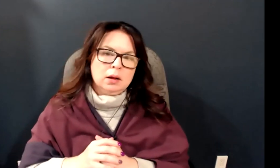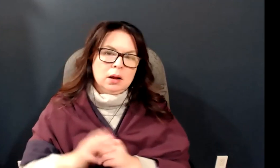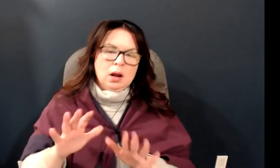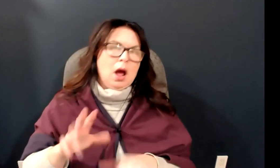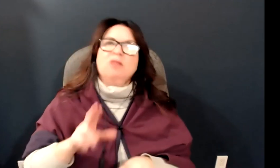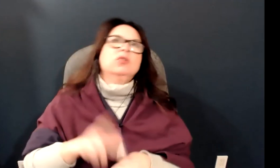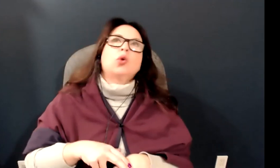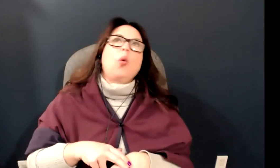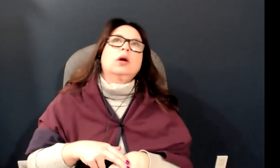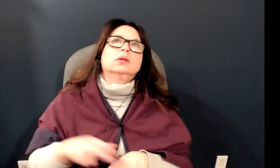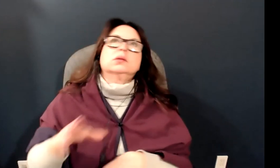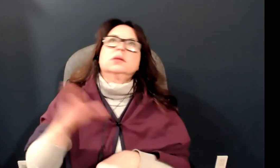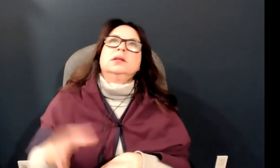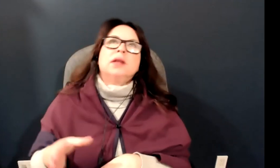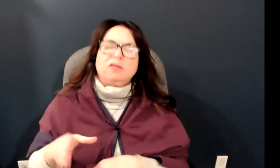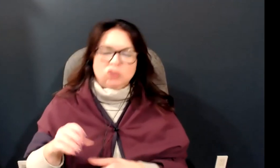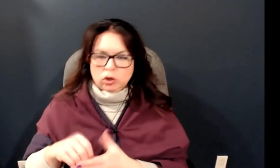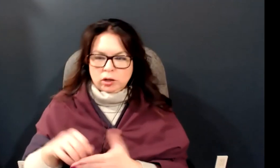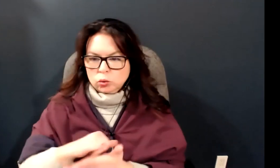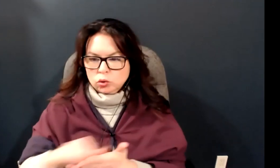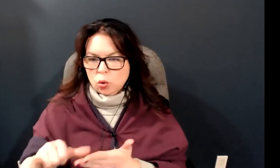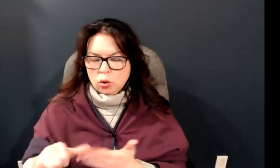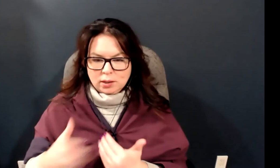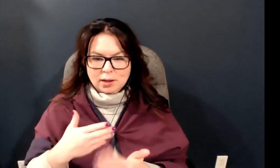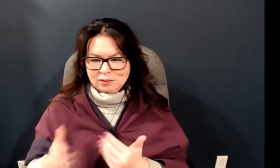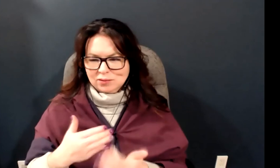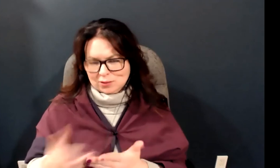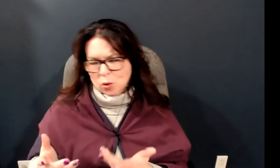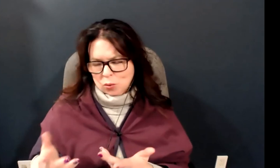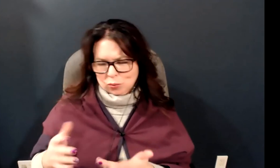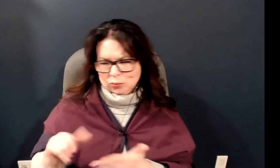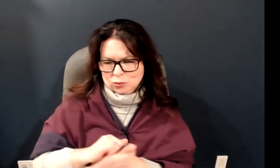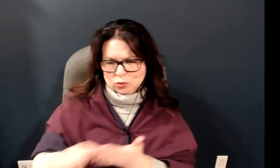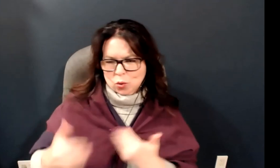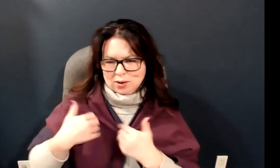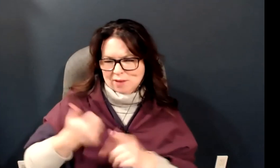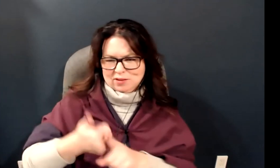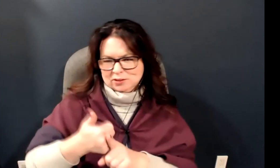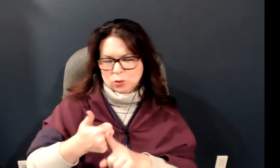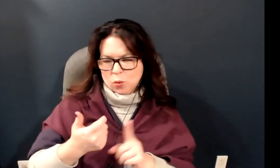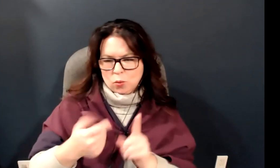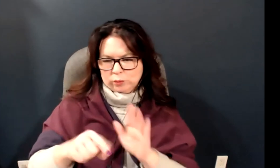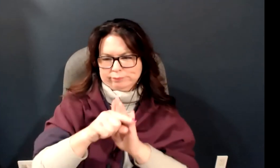preview, that they've mentioned Mark Twain, he mentioned Mark Twain 'cause I was thinking